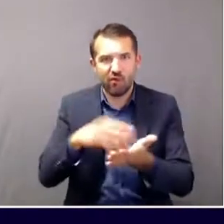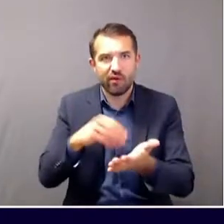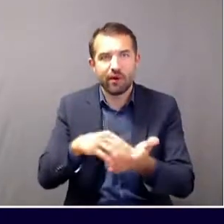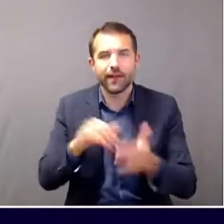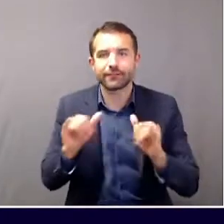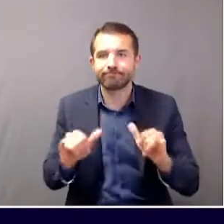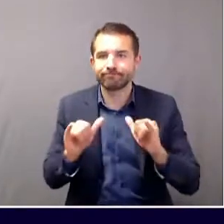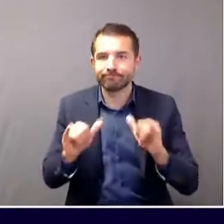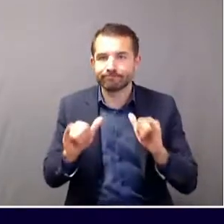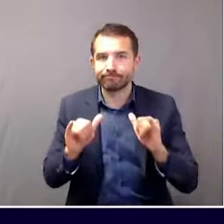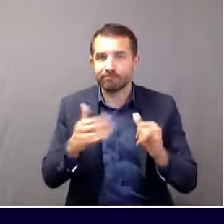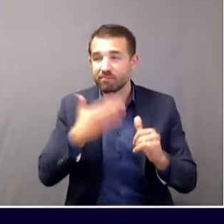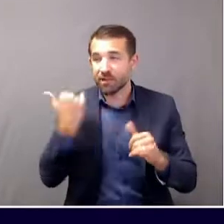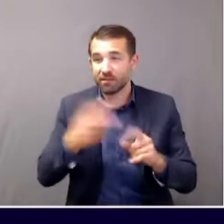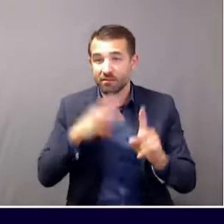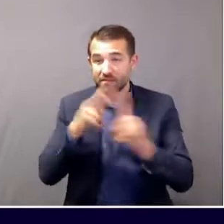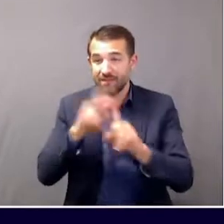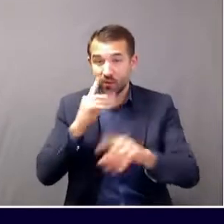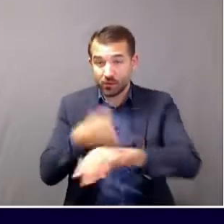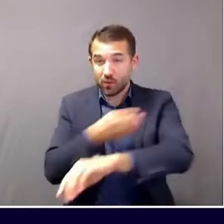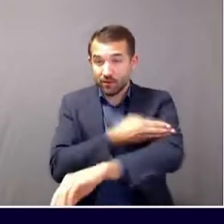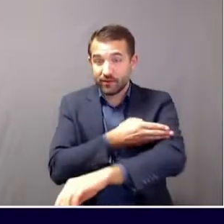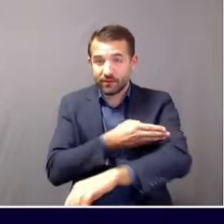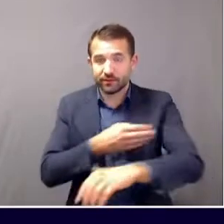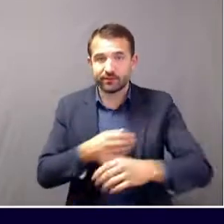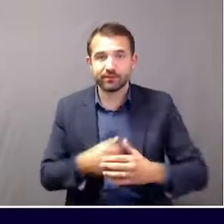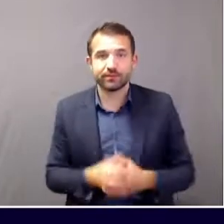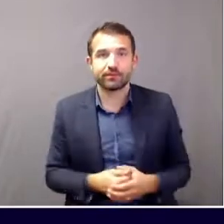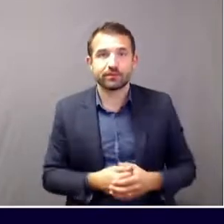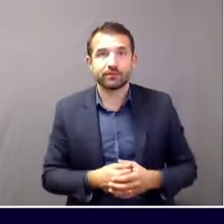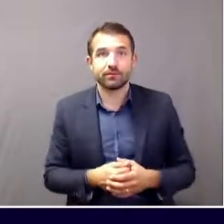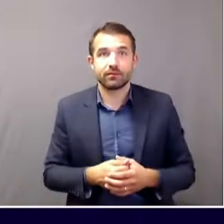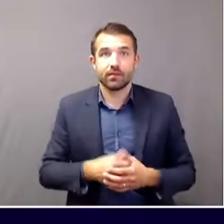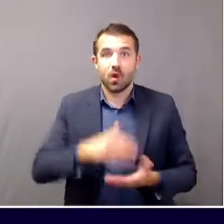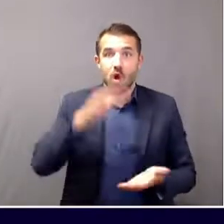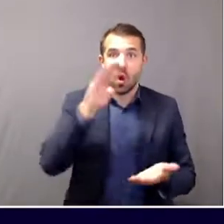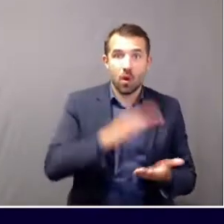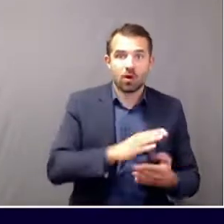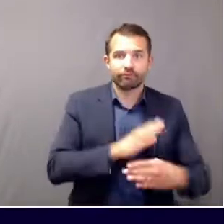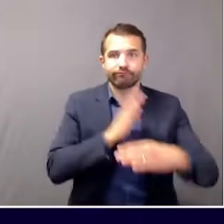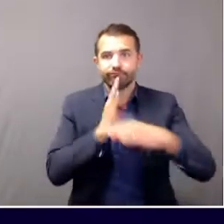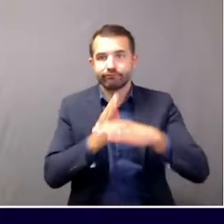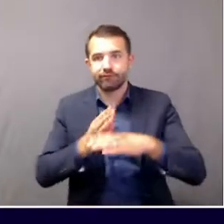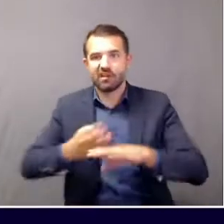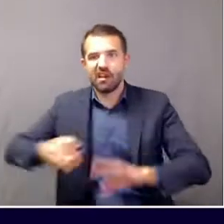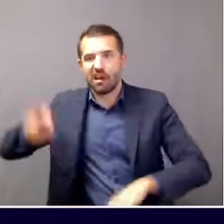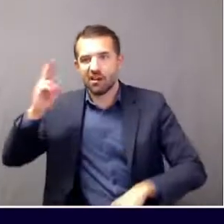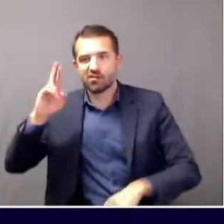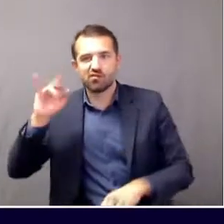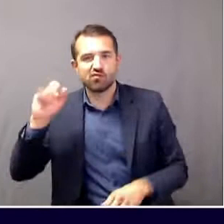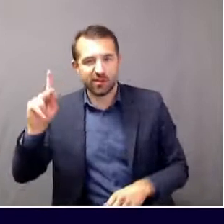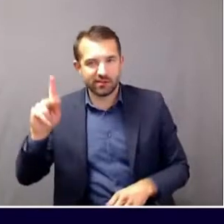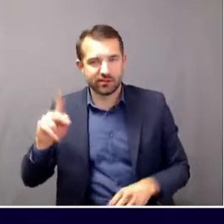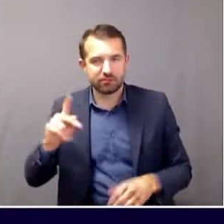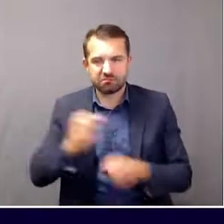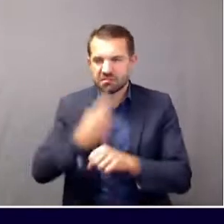the categorisation of low moderate and high risk continue